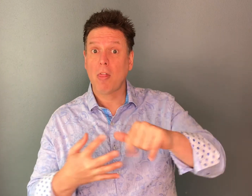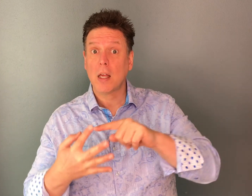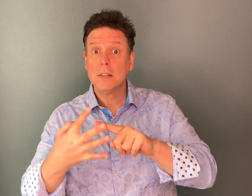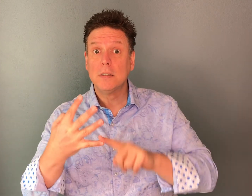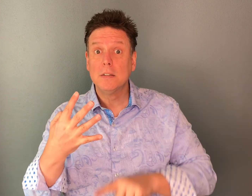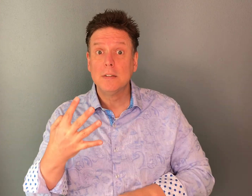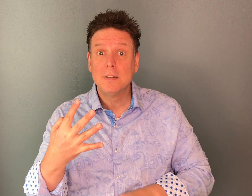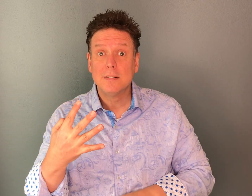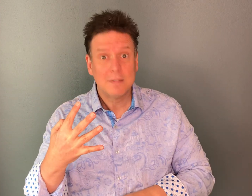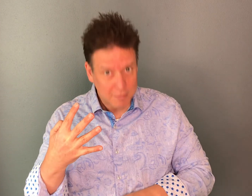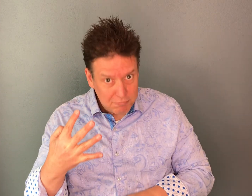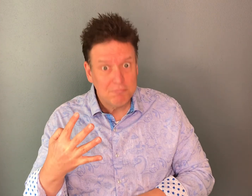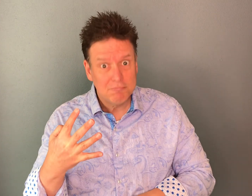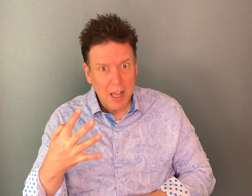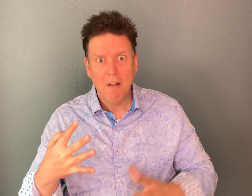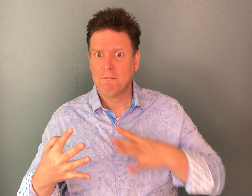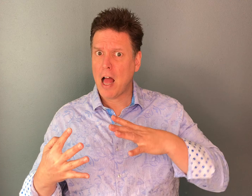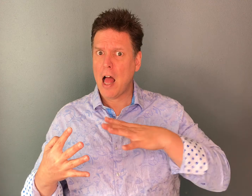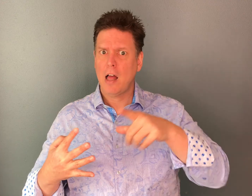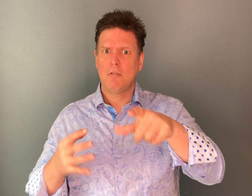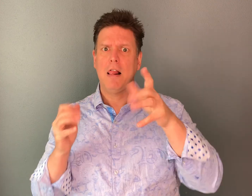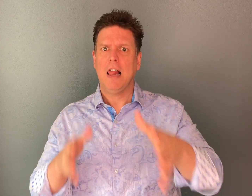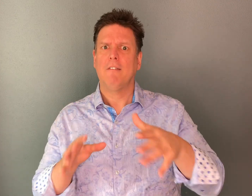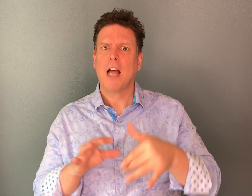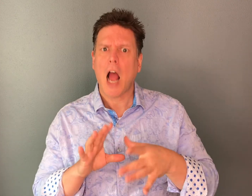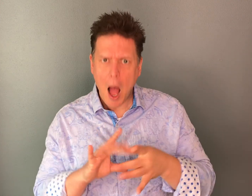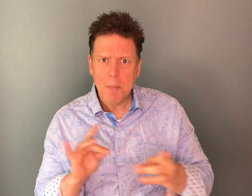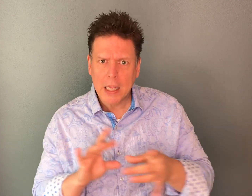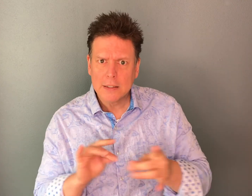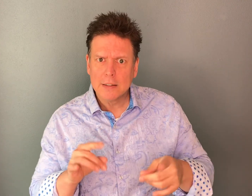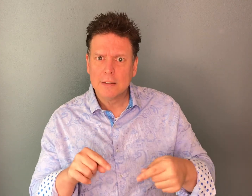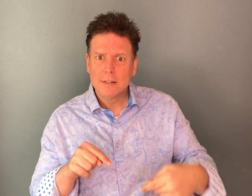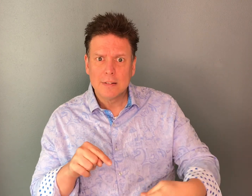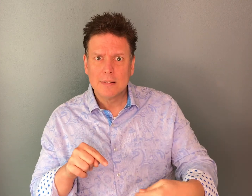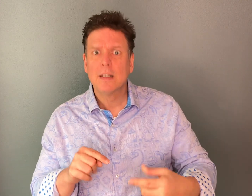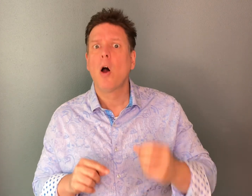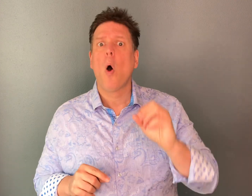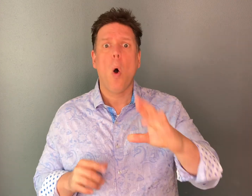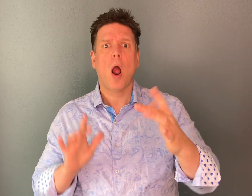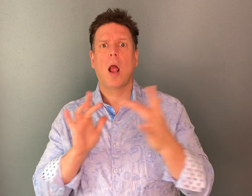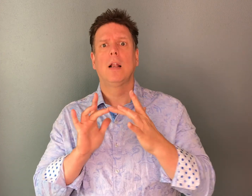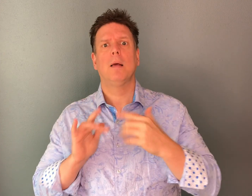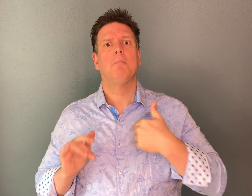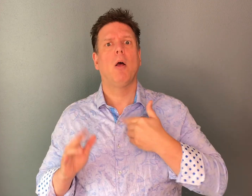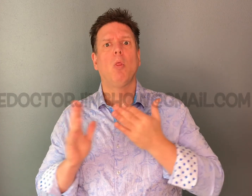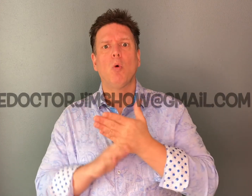If you have questions about any of this that's great! leave a comment or contact